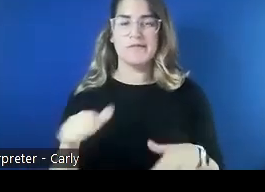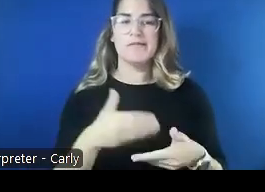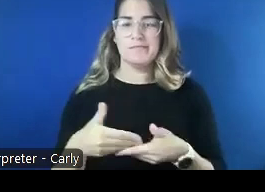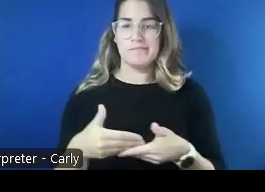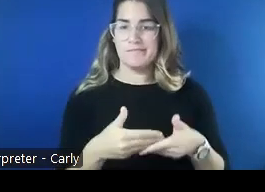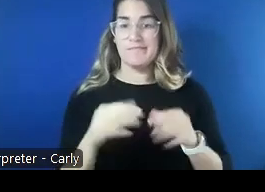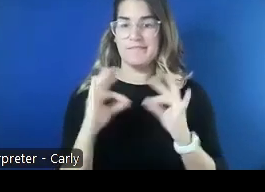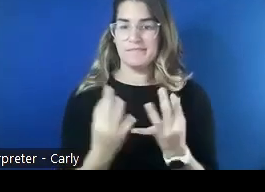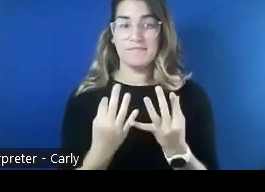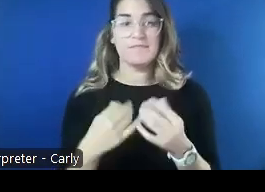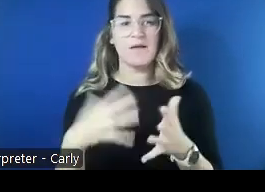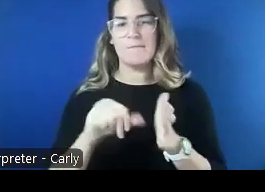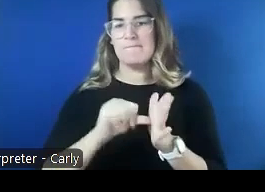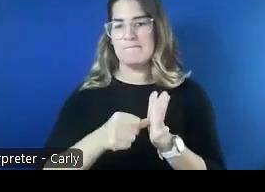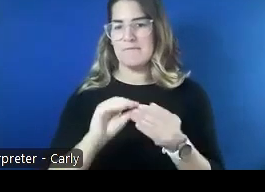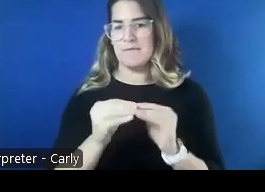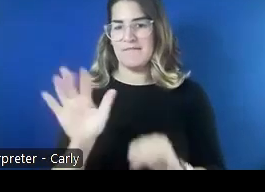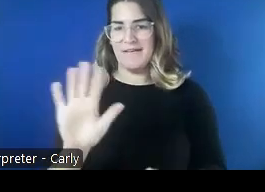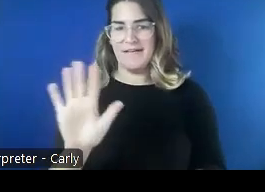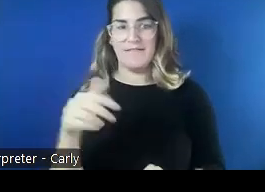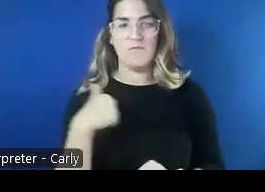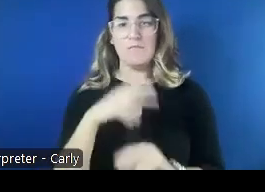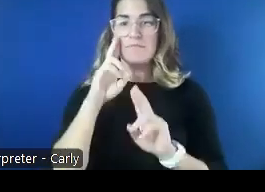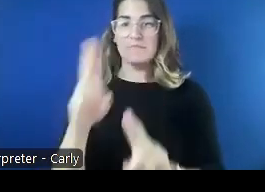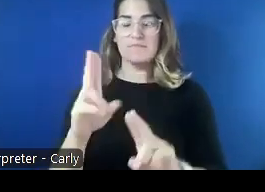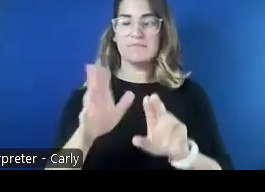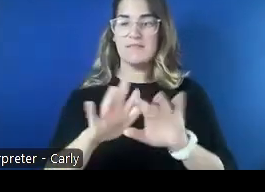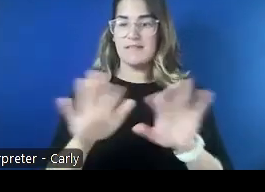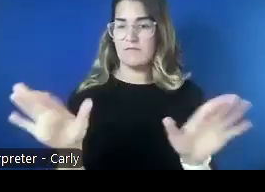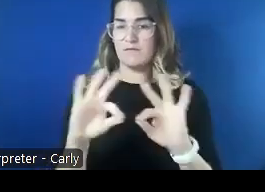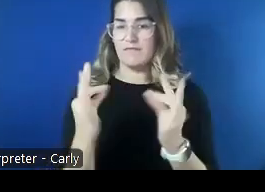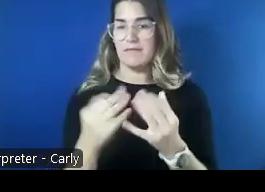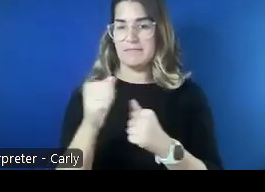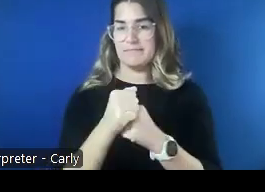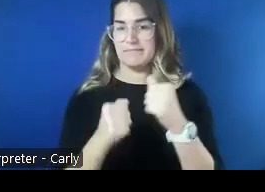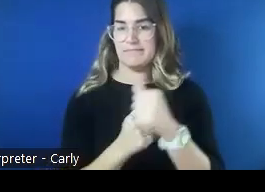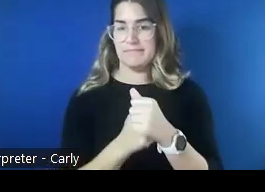number five we honor diverse family structures which means that we don't